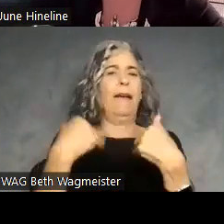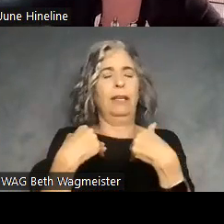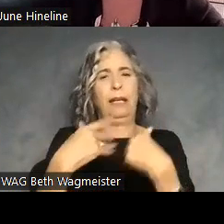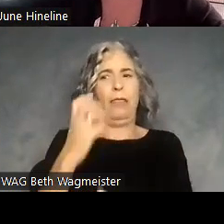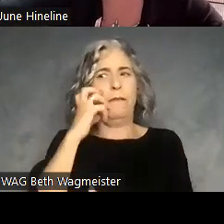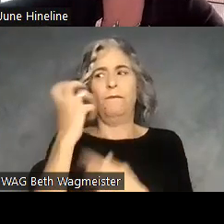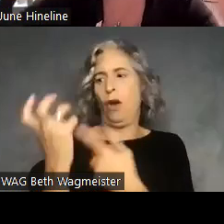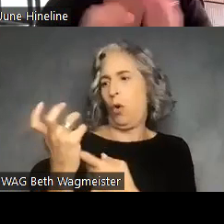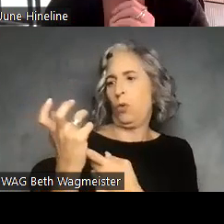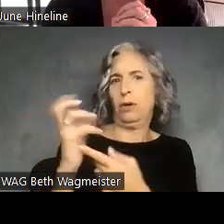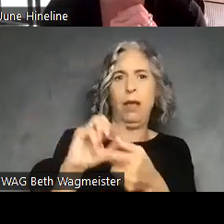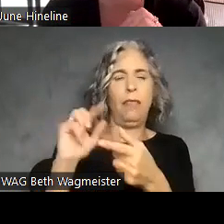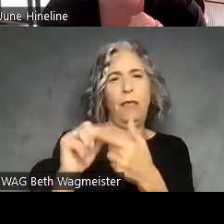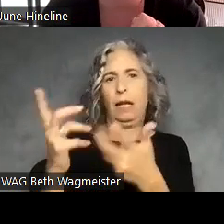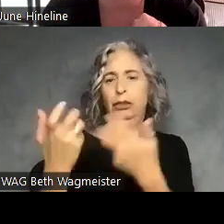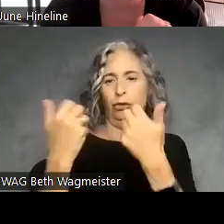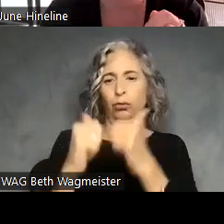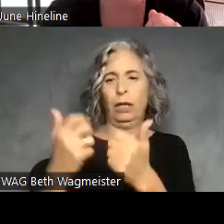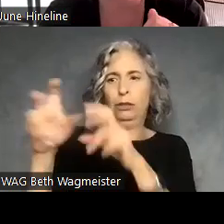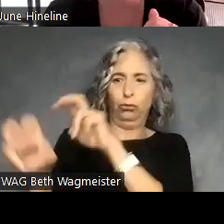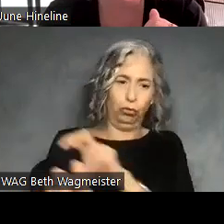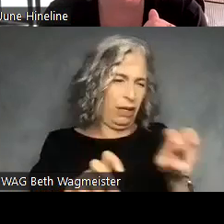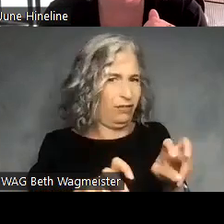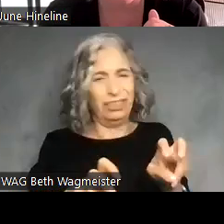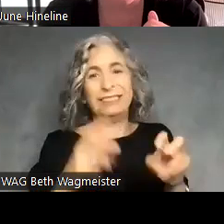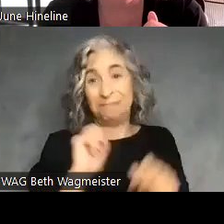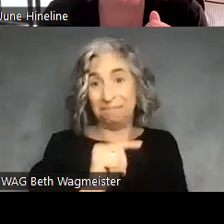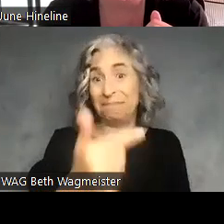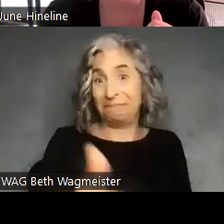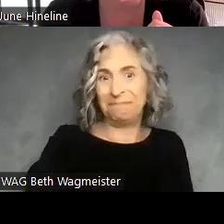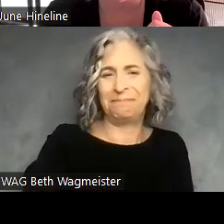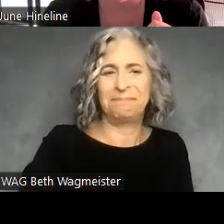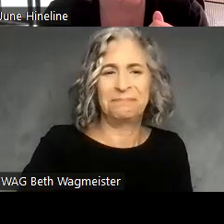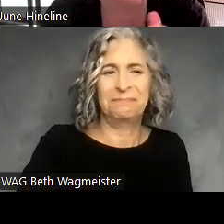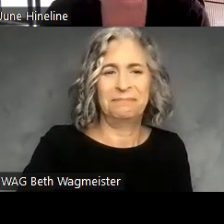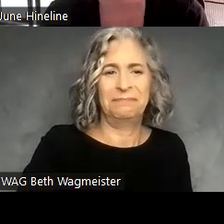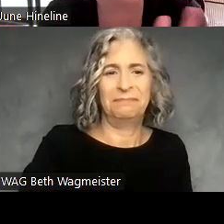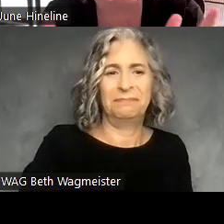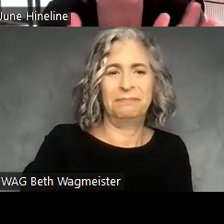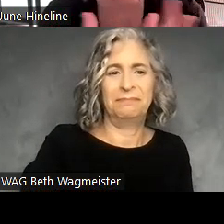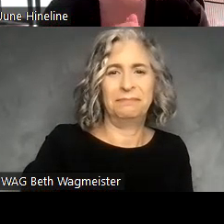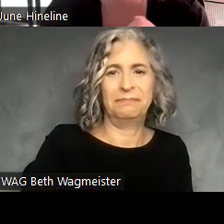This trade-off might be worth it for users who have difficulties typing codes quickly.